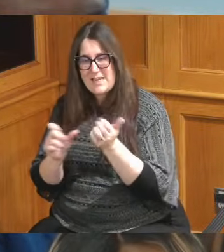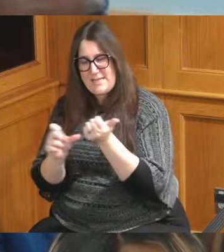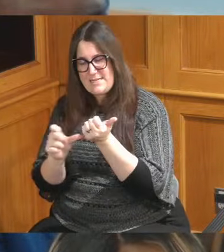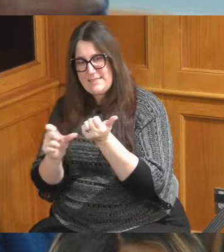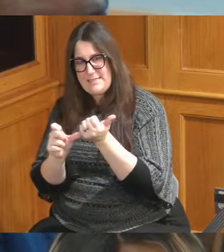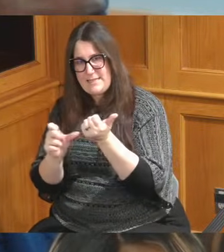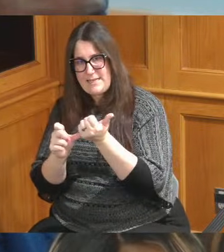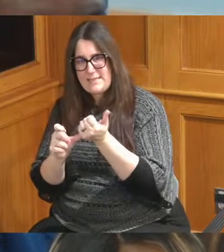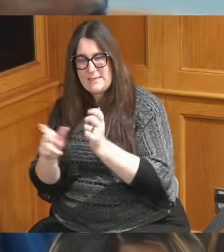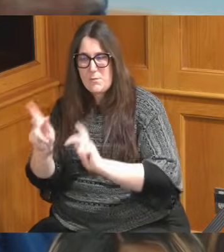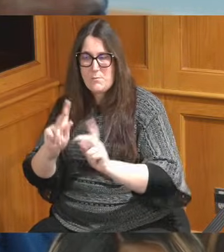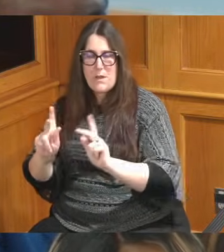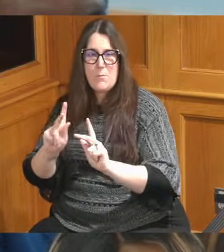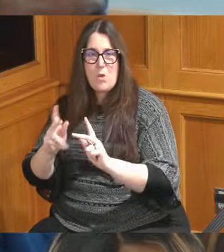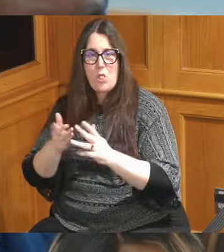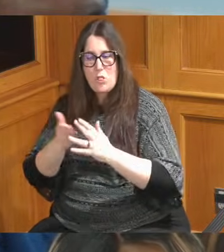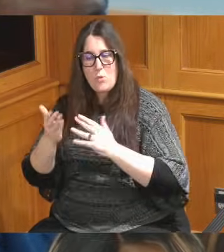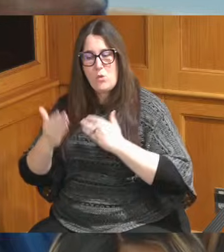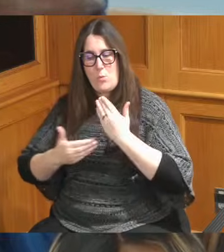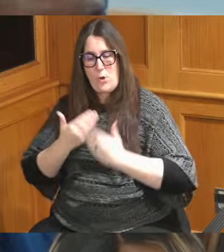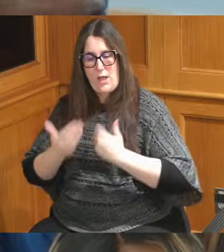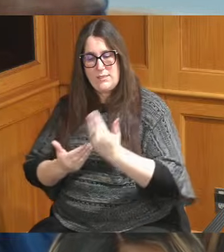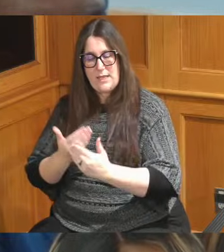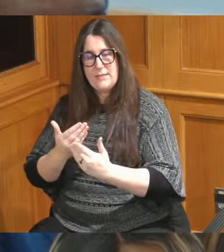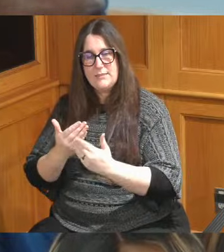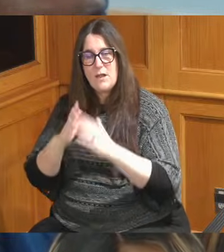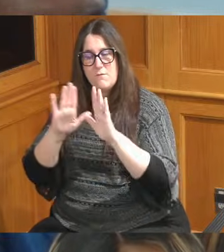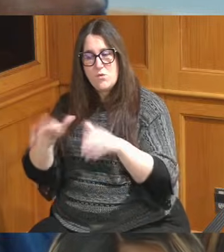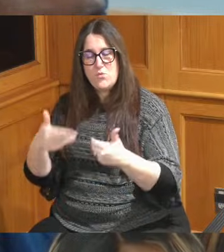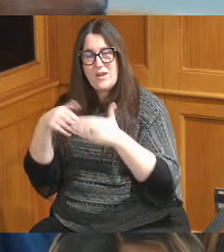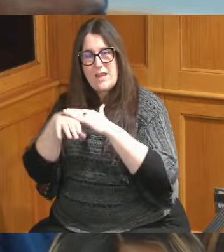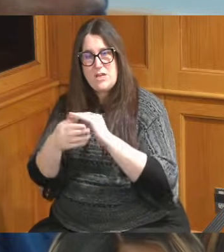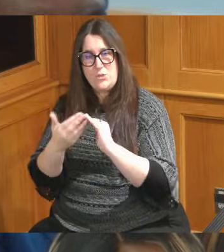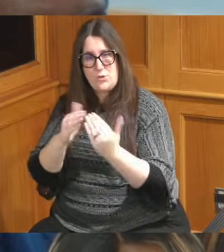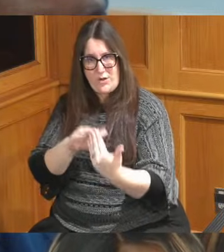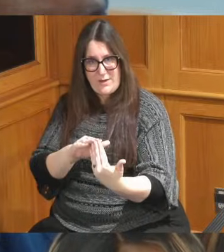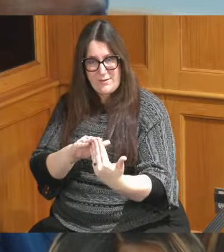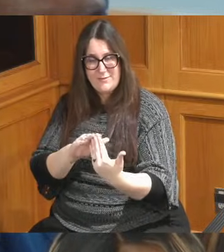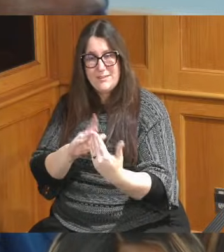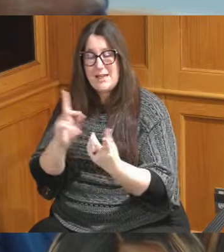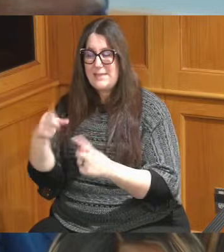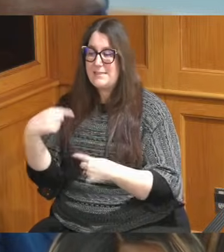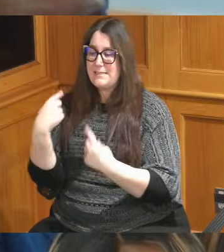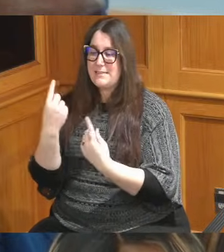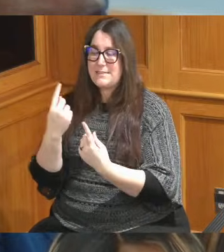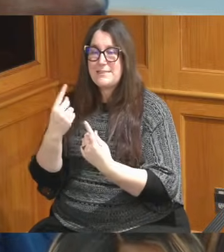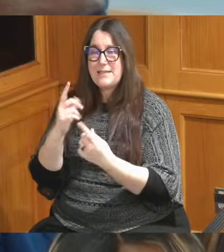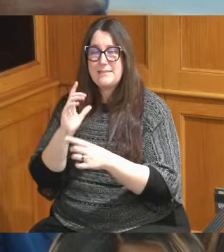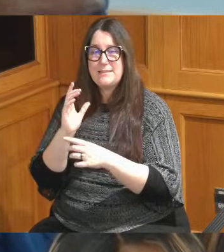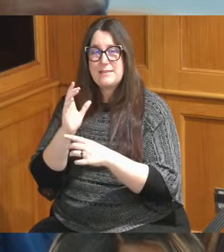individuals through the process of re-entry. And whereas since the inception of the office in 2017,